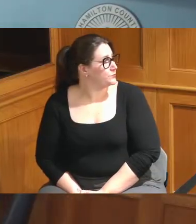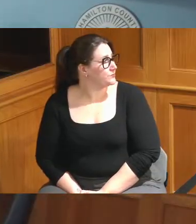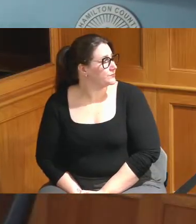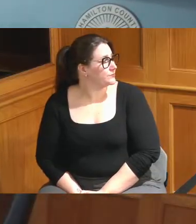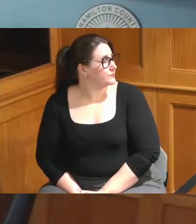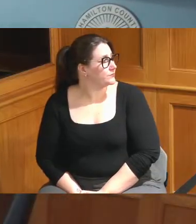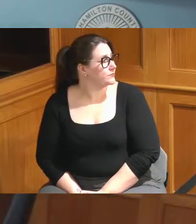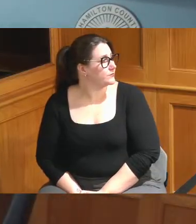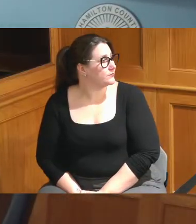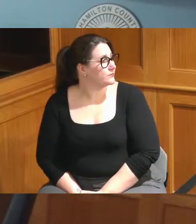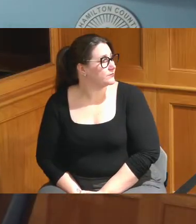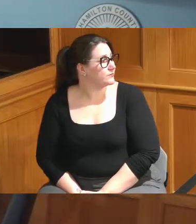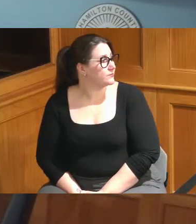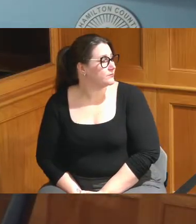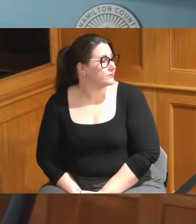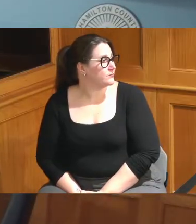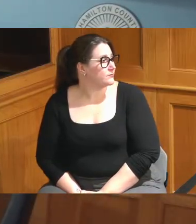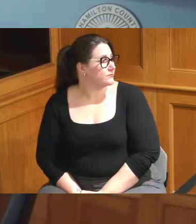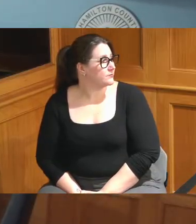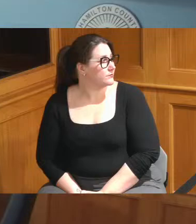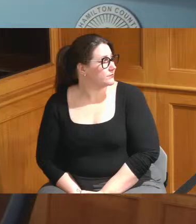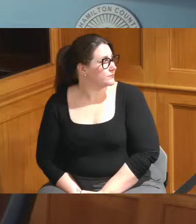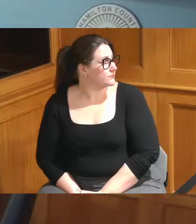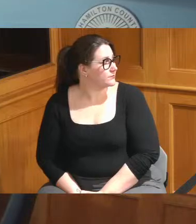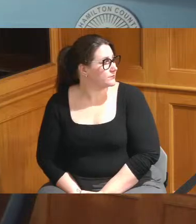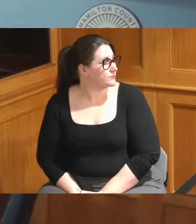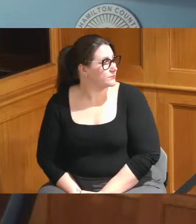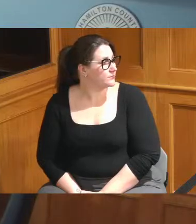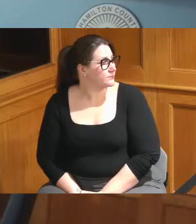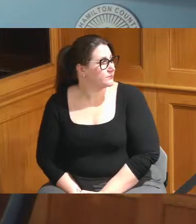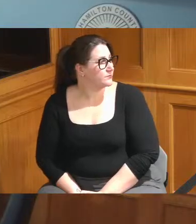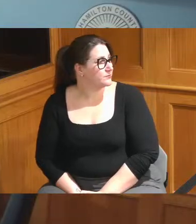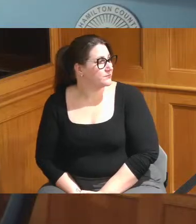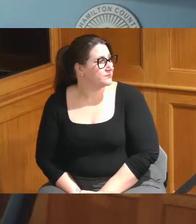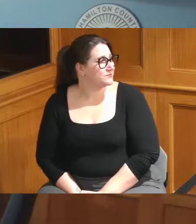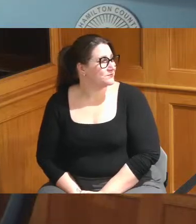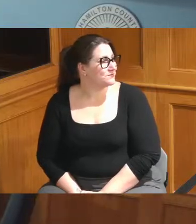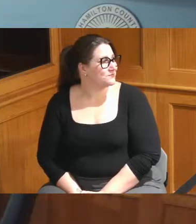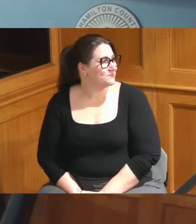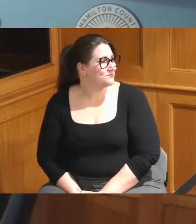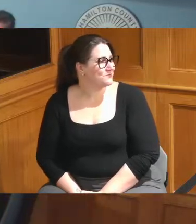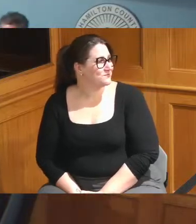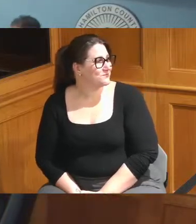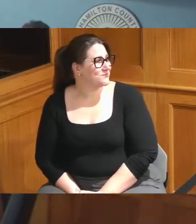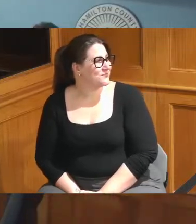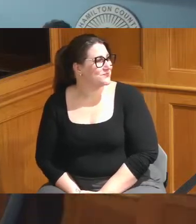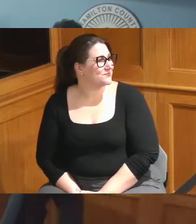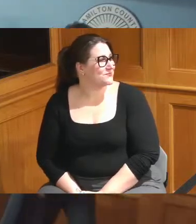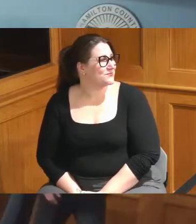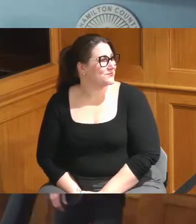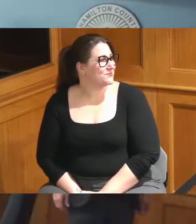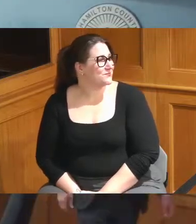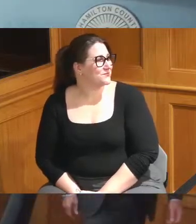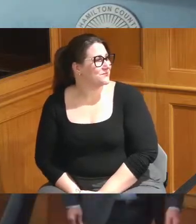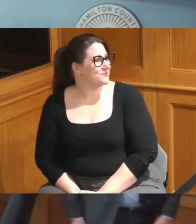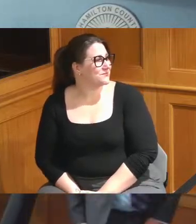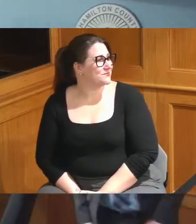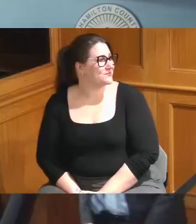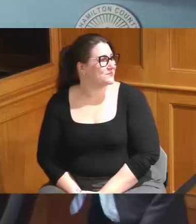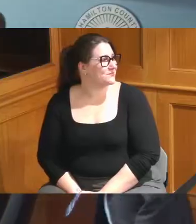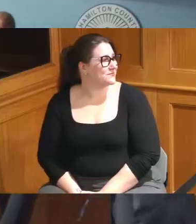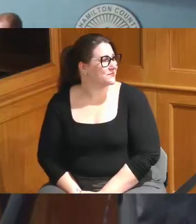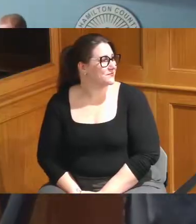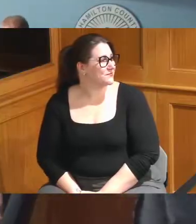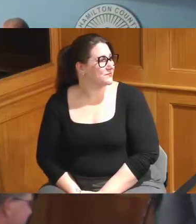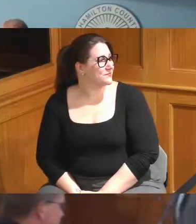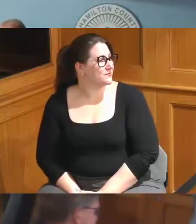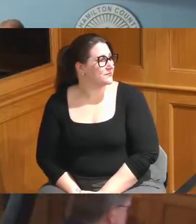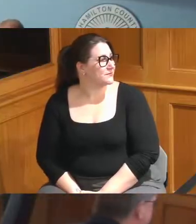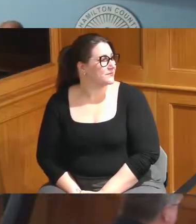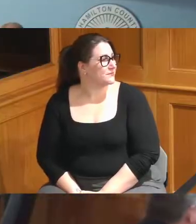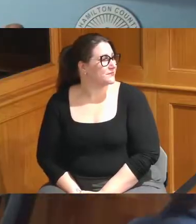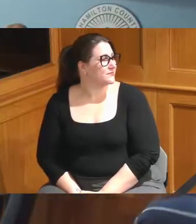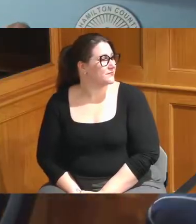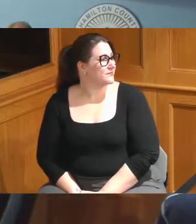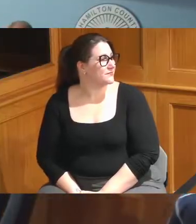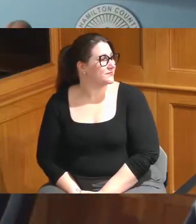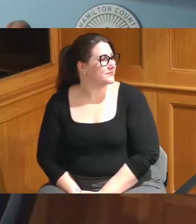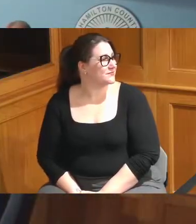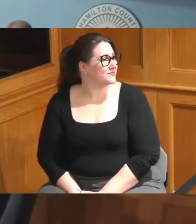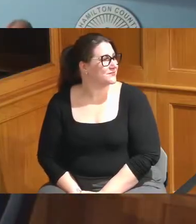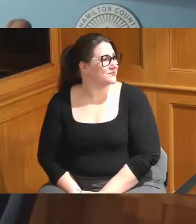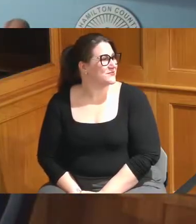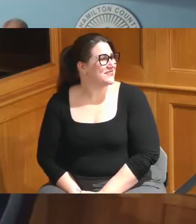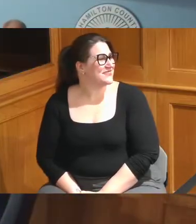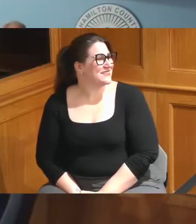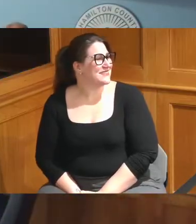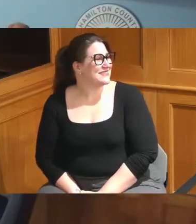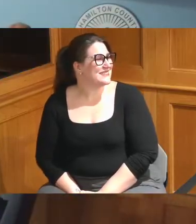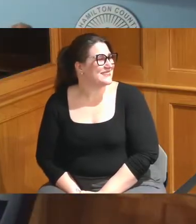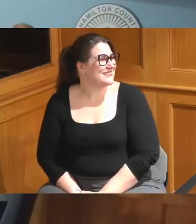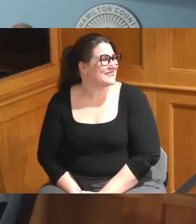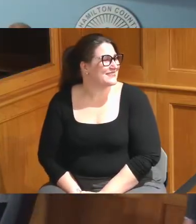There's some guys over here.